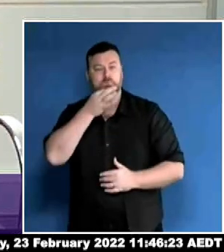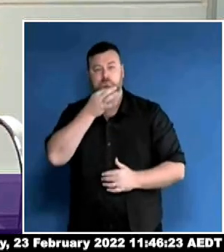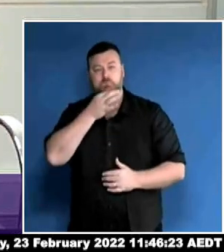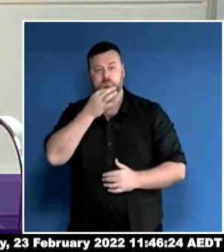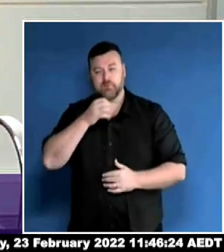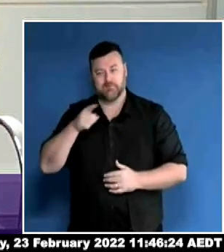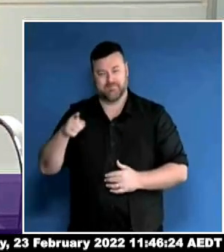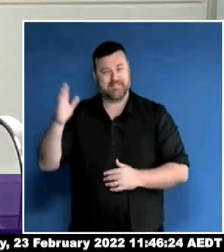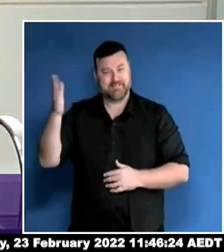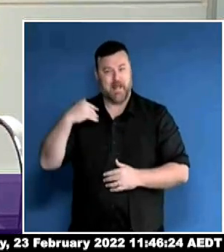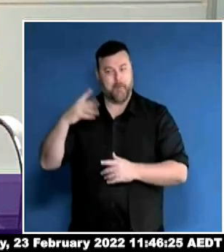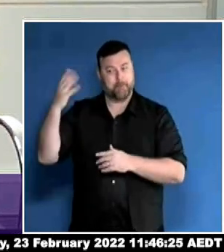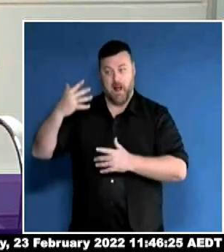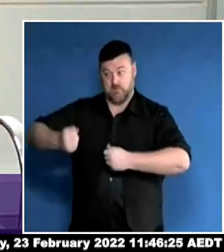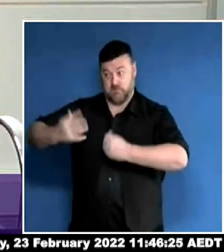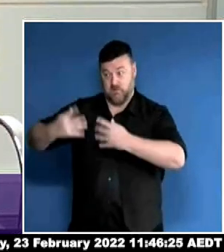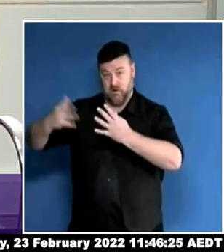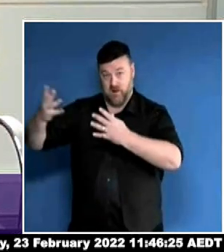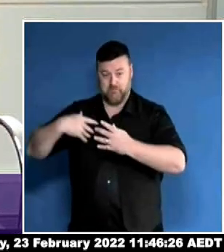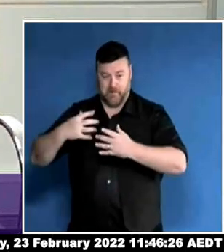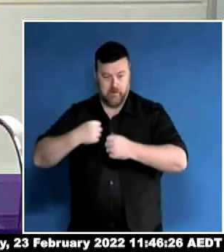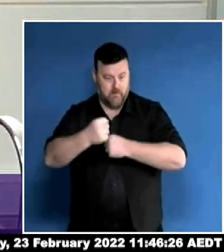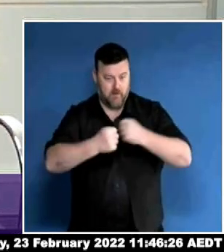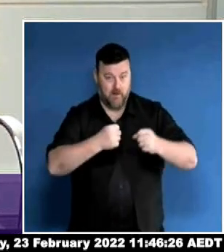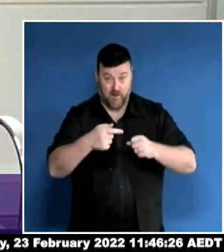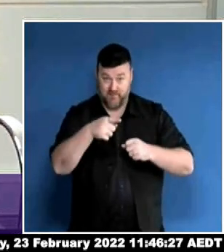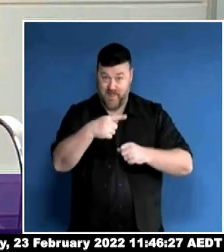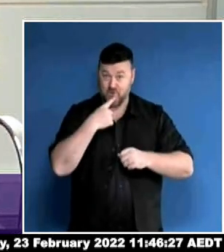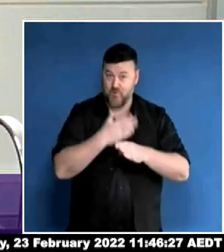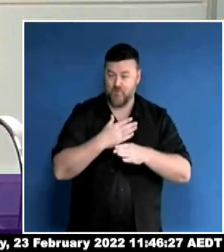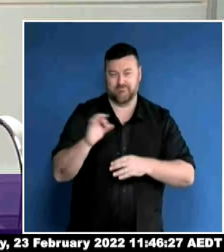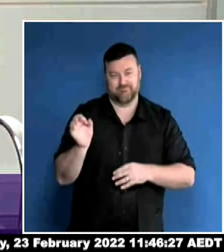But it seems, in this instance, this young person was listened to and opportunities were